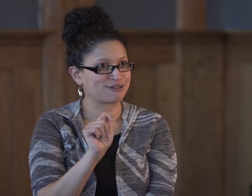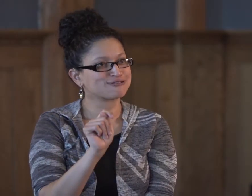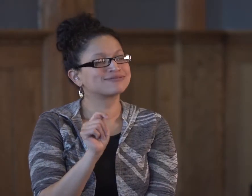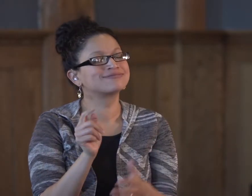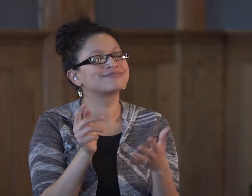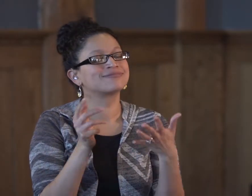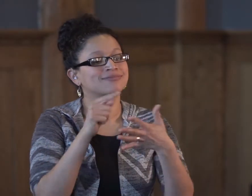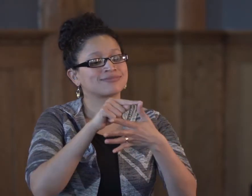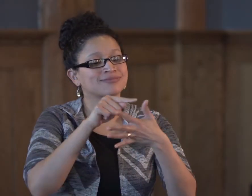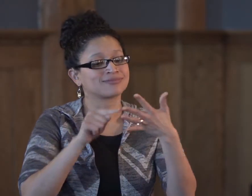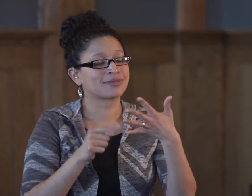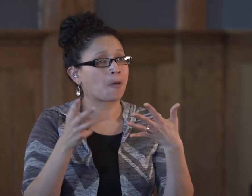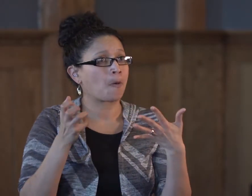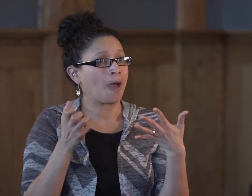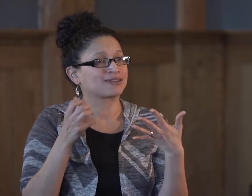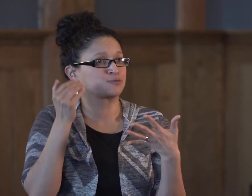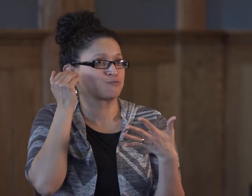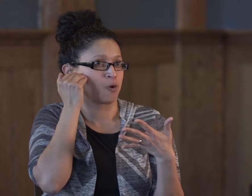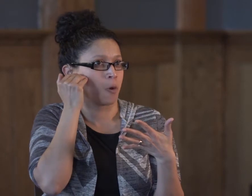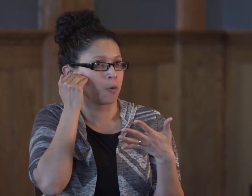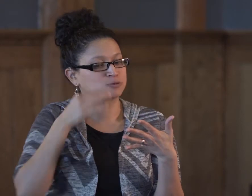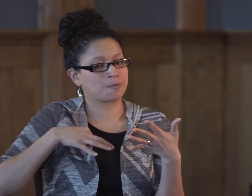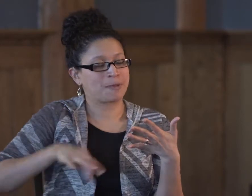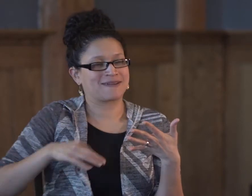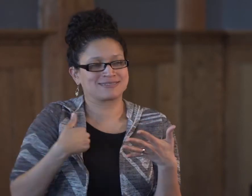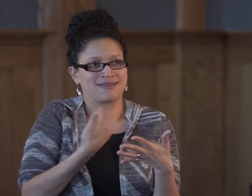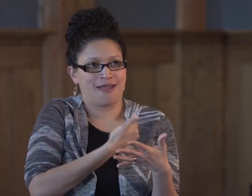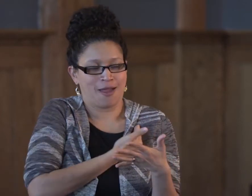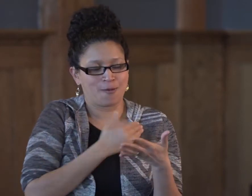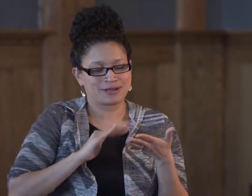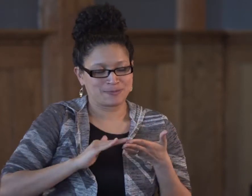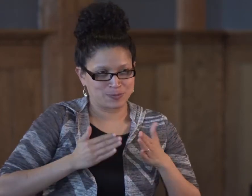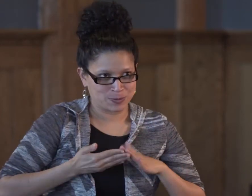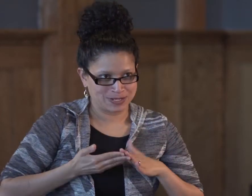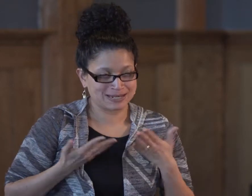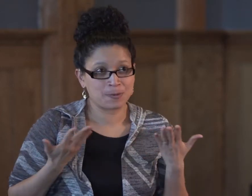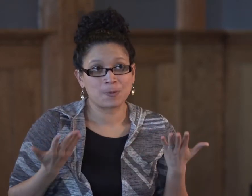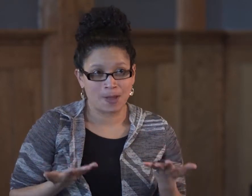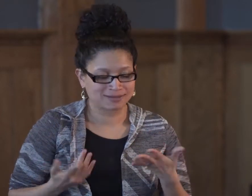In looking to the future for SART, I think there are numerous components within the Deaf